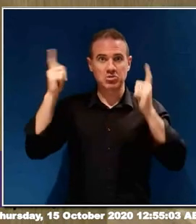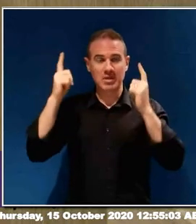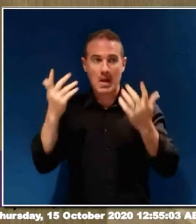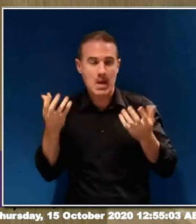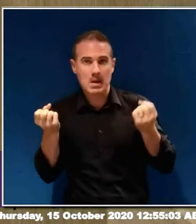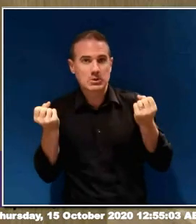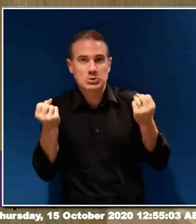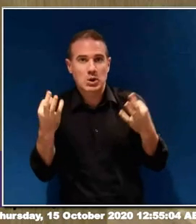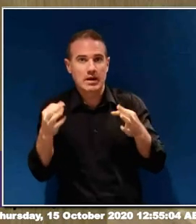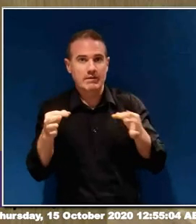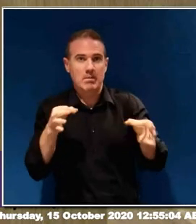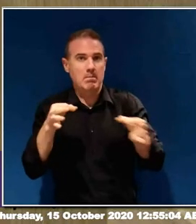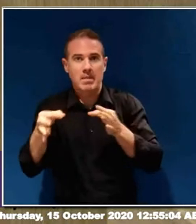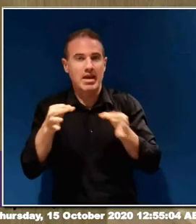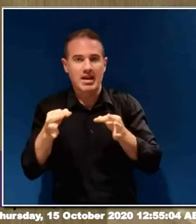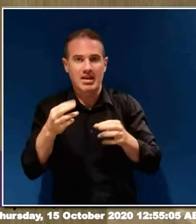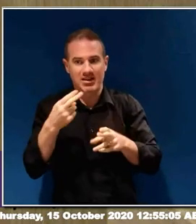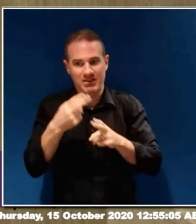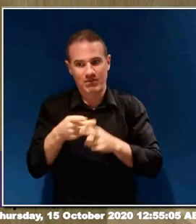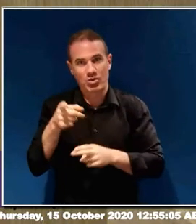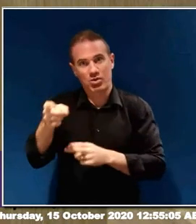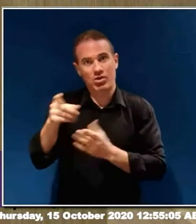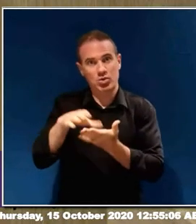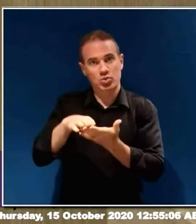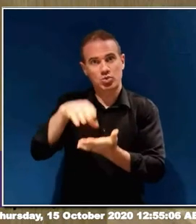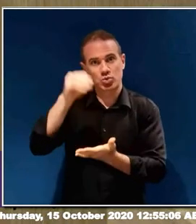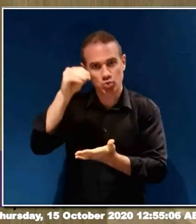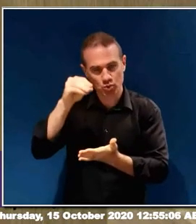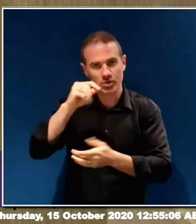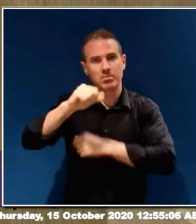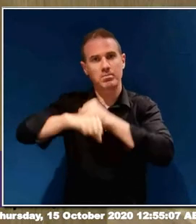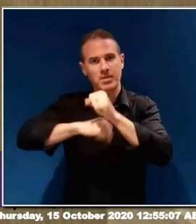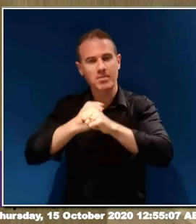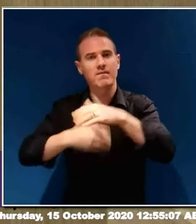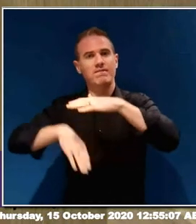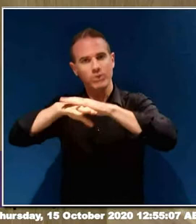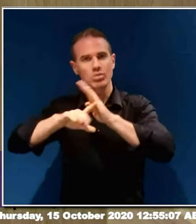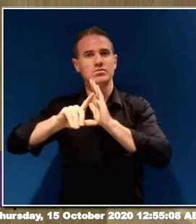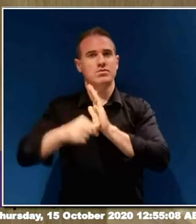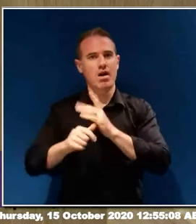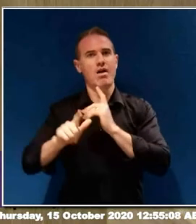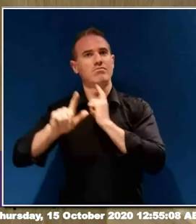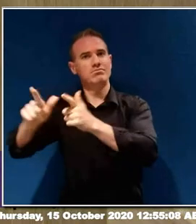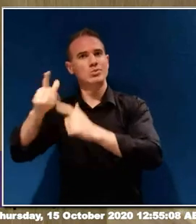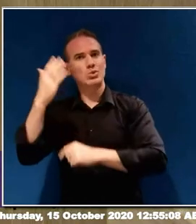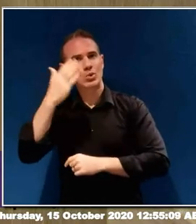back in to school on a greater basis, is that correct? That's correct.